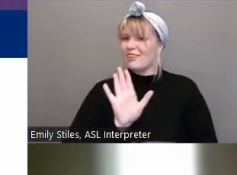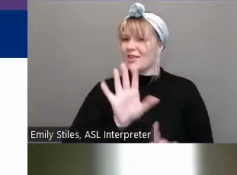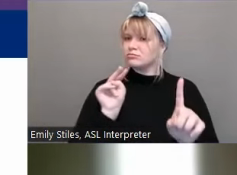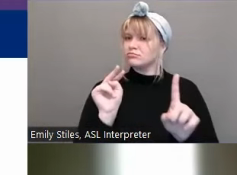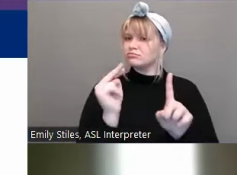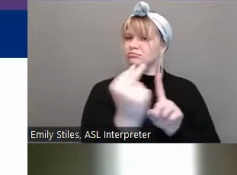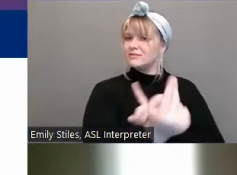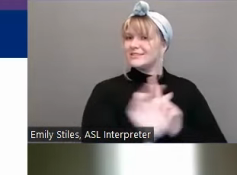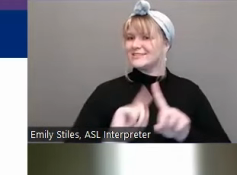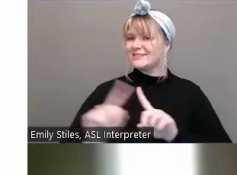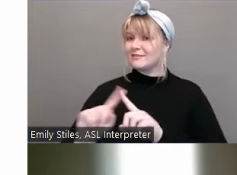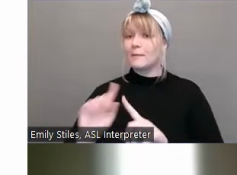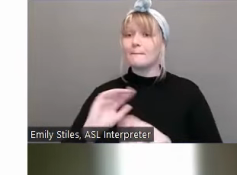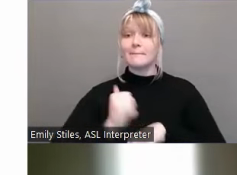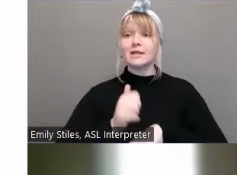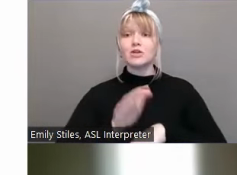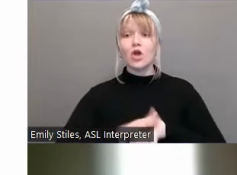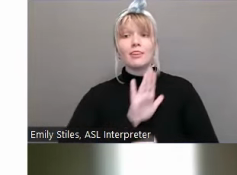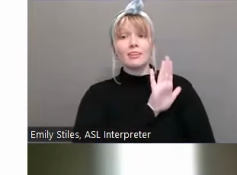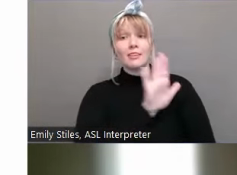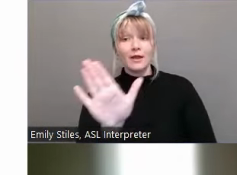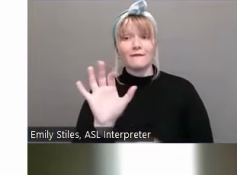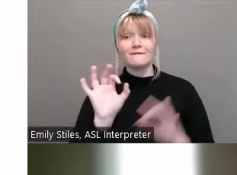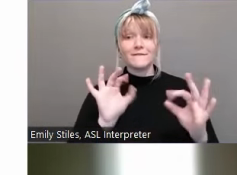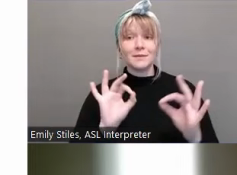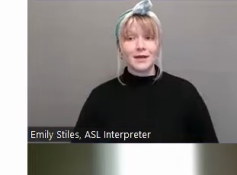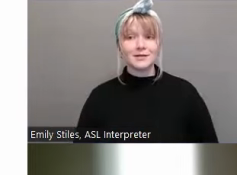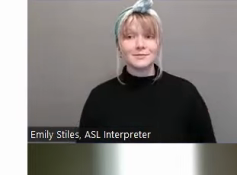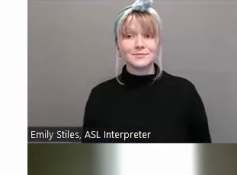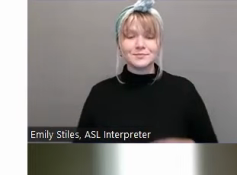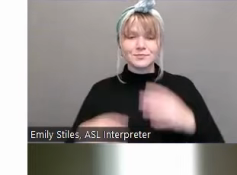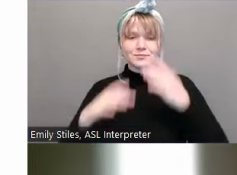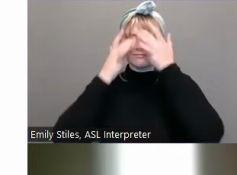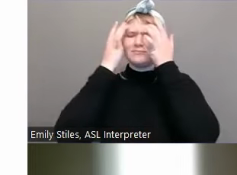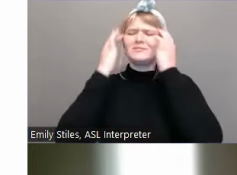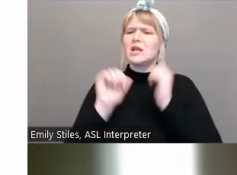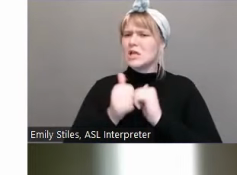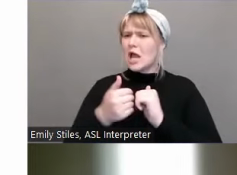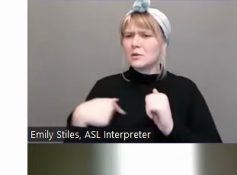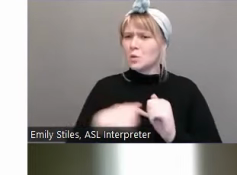So, if we go to the next slide. How do we do assistive technology in housing?